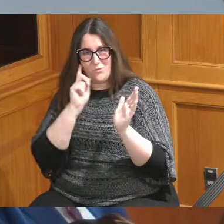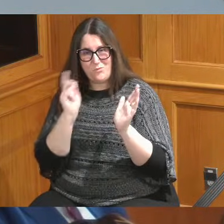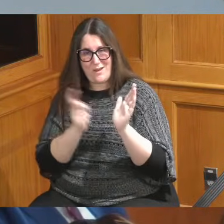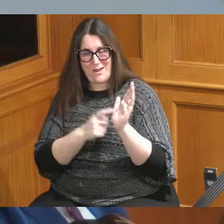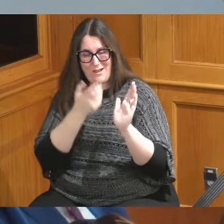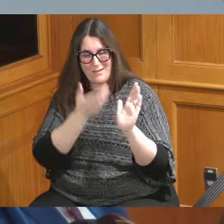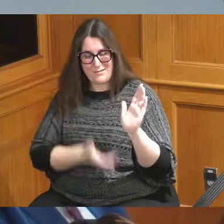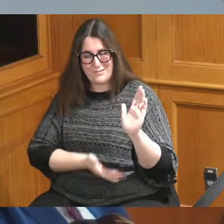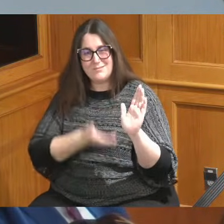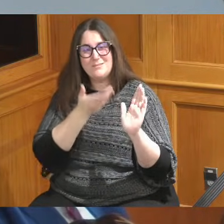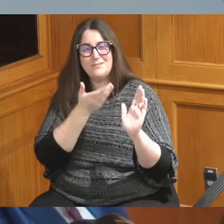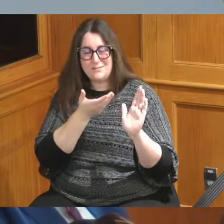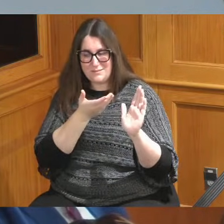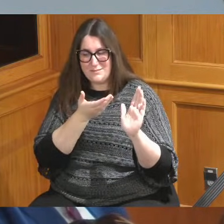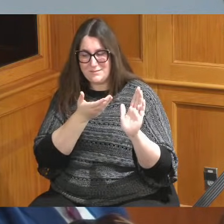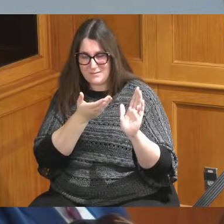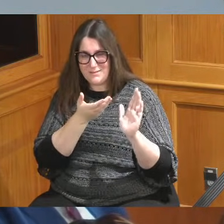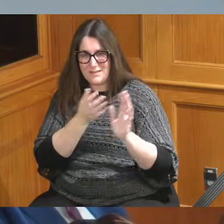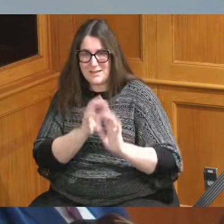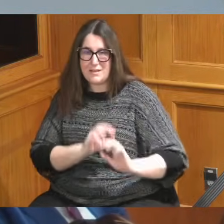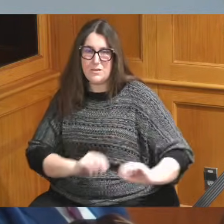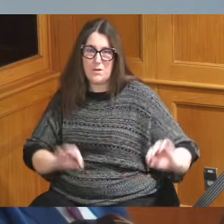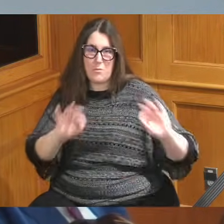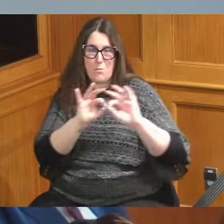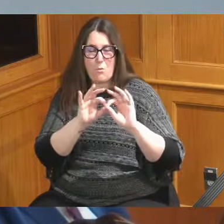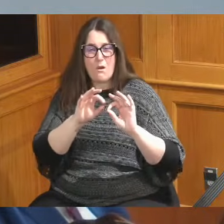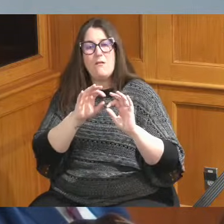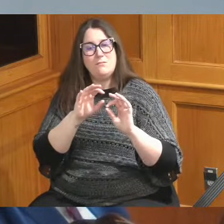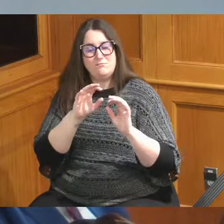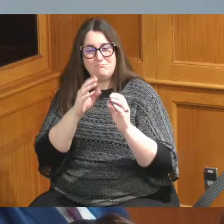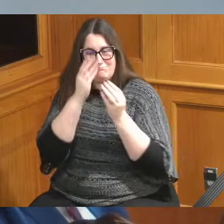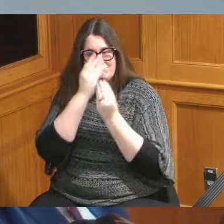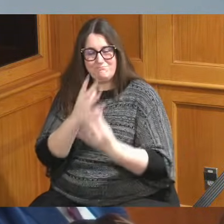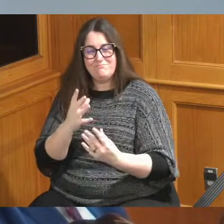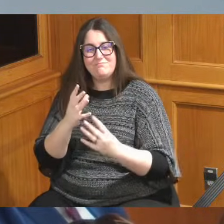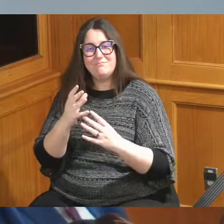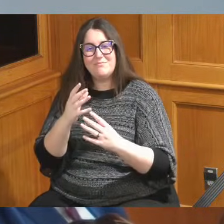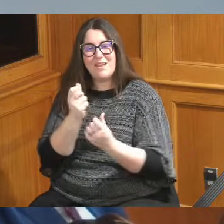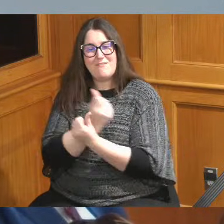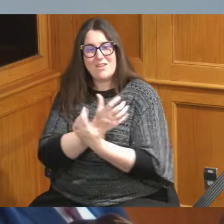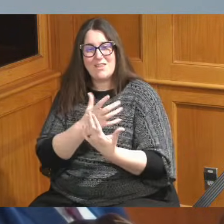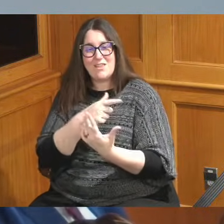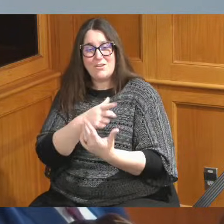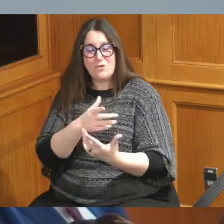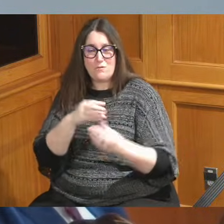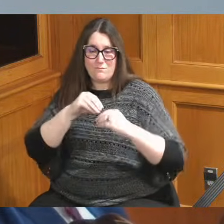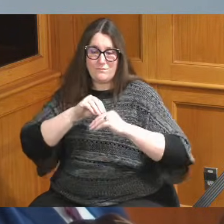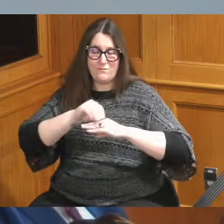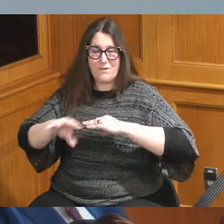hereby recognize the invaluable contributions of District Chief Carlston Winston to the community